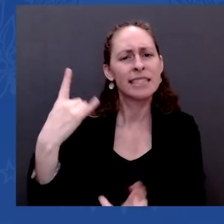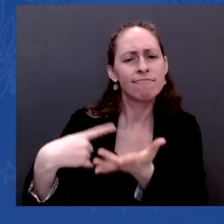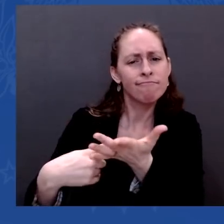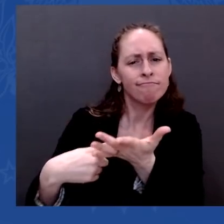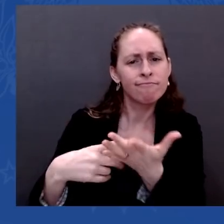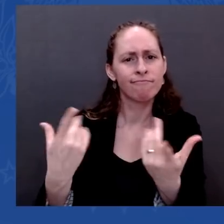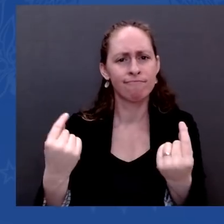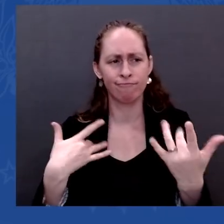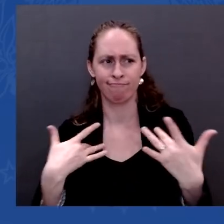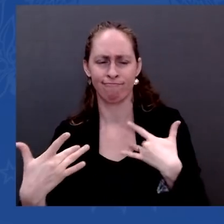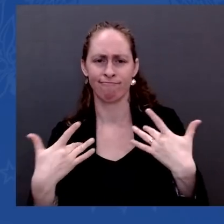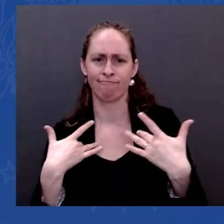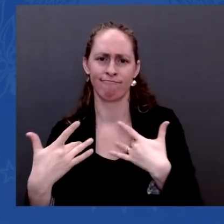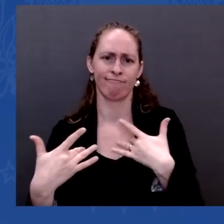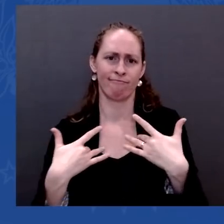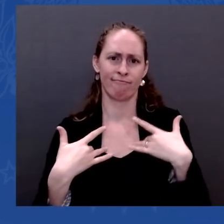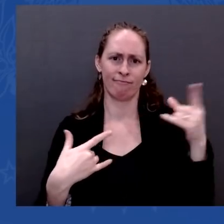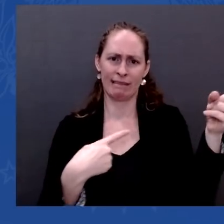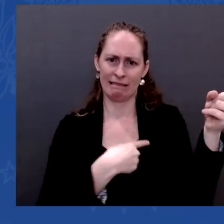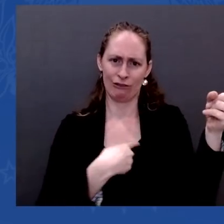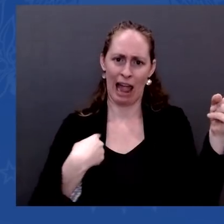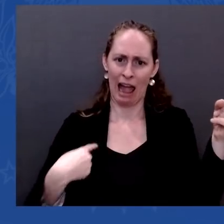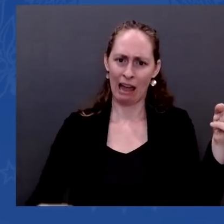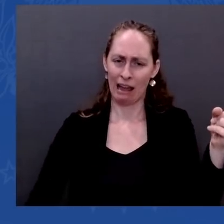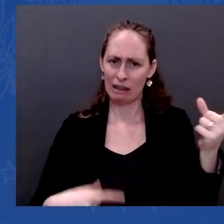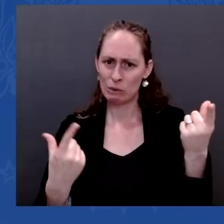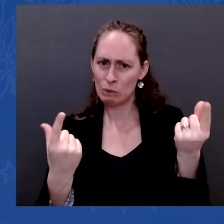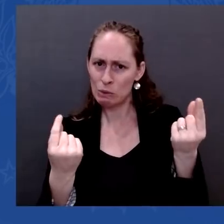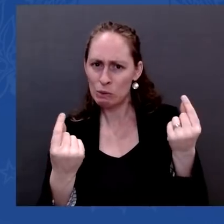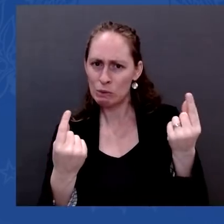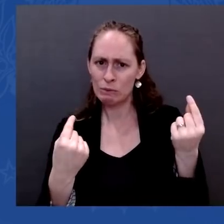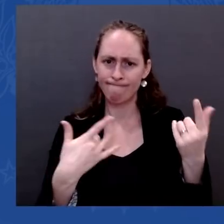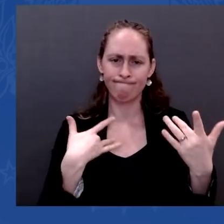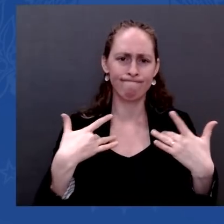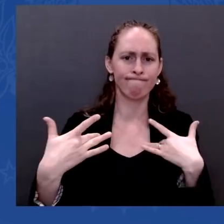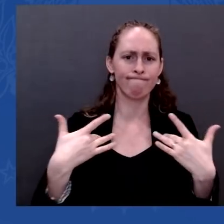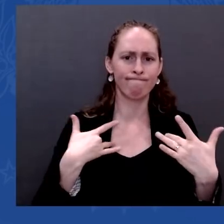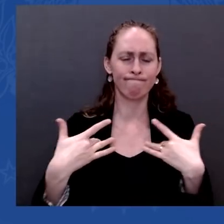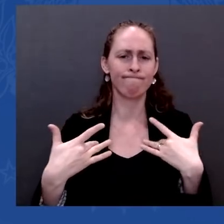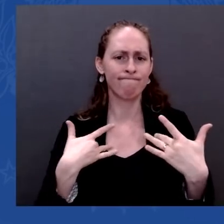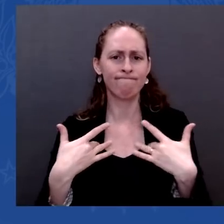that are pursuing more illiberal futures. We've agreed that Germany and the United States